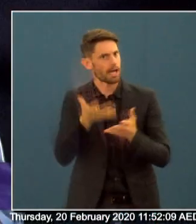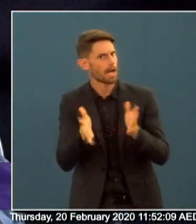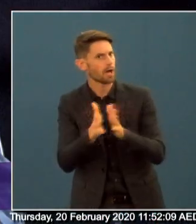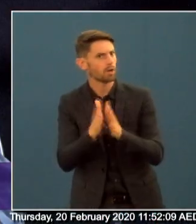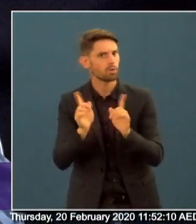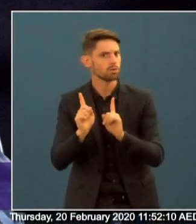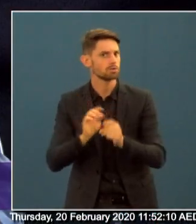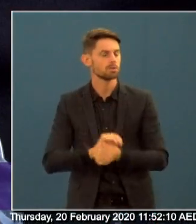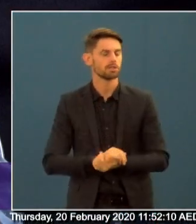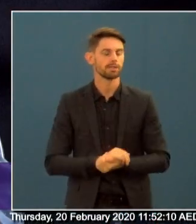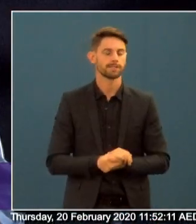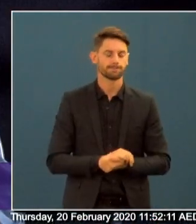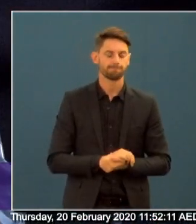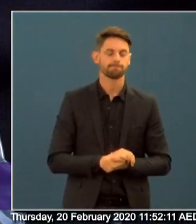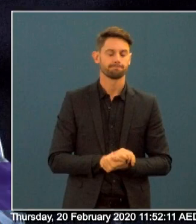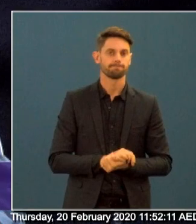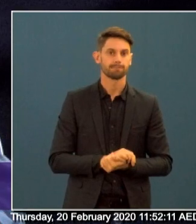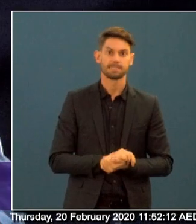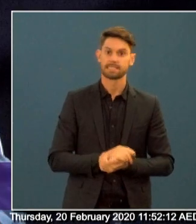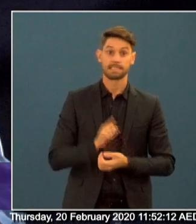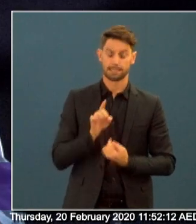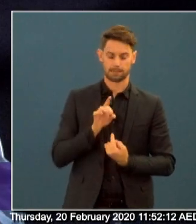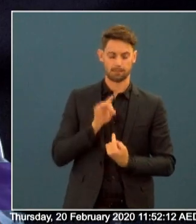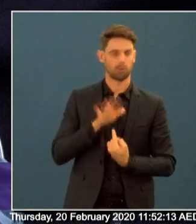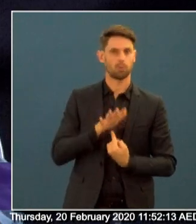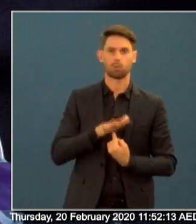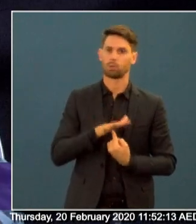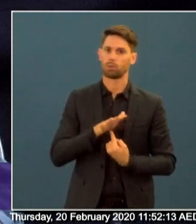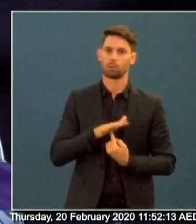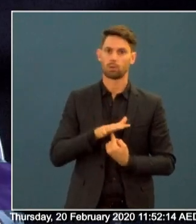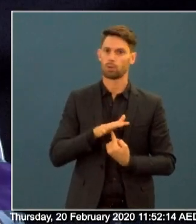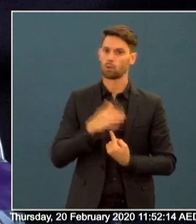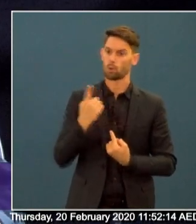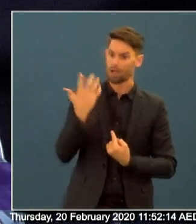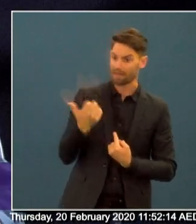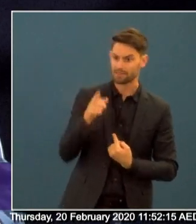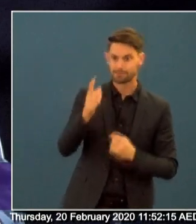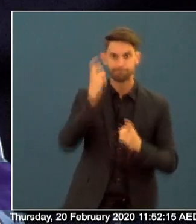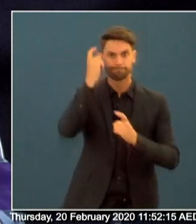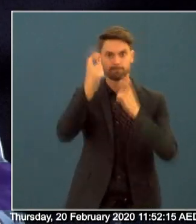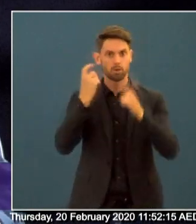Well, clearly, there's a very urgent need to address most people experiencing suicidal ideation.